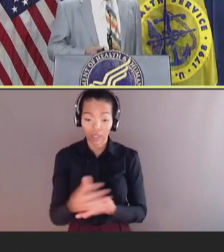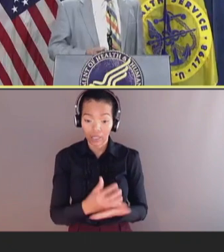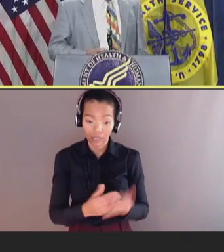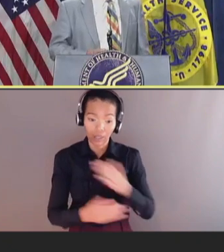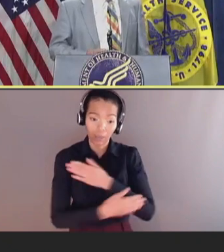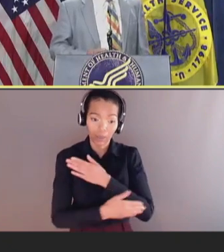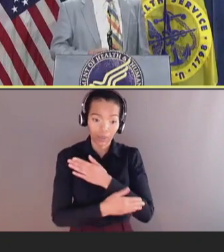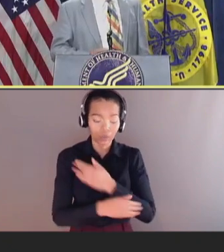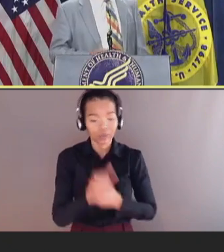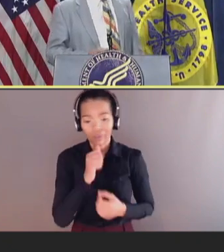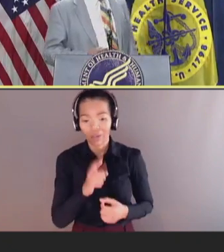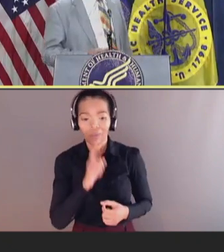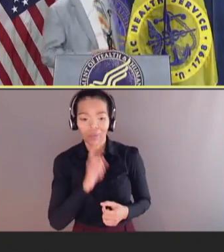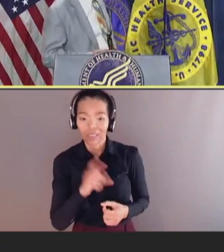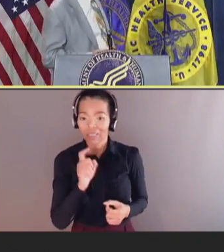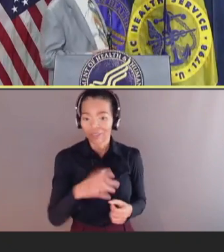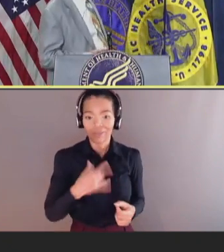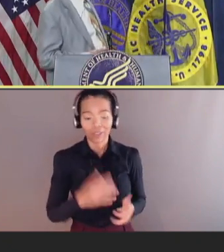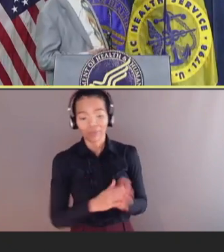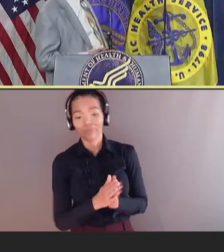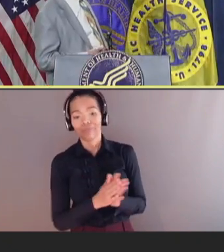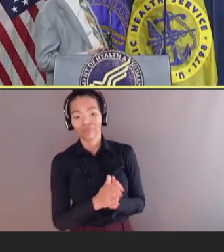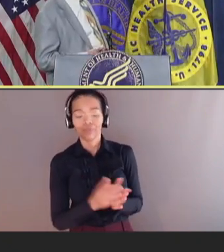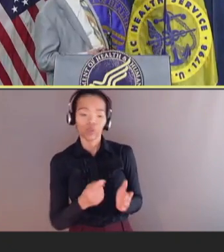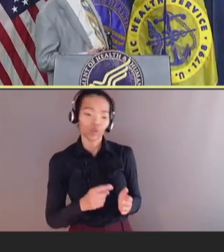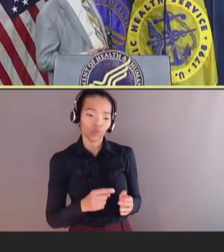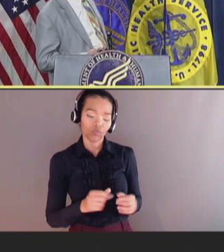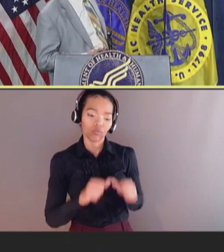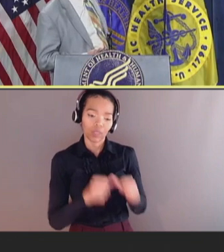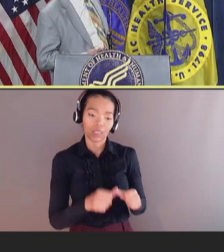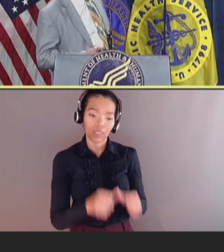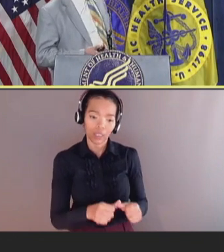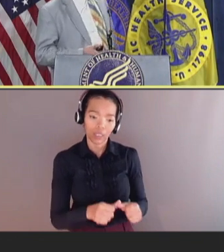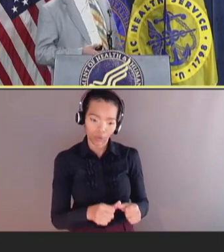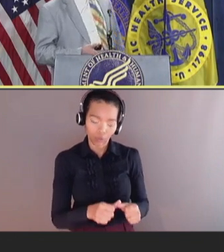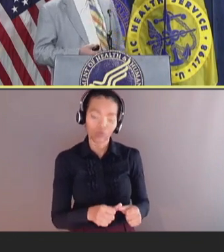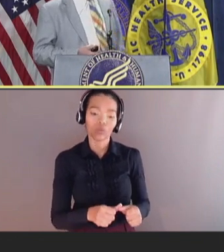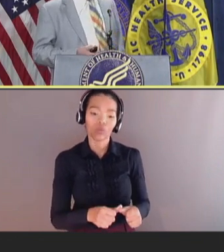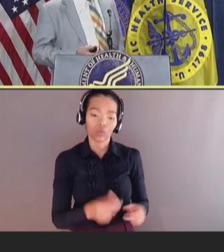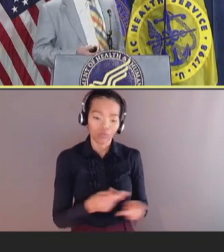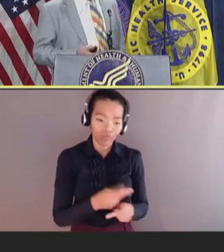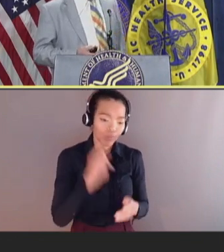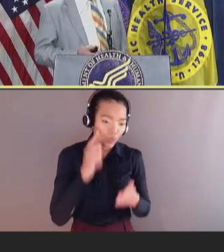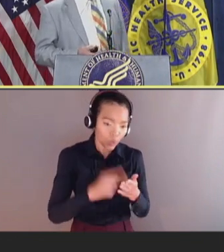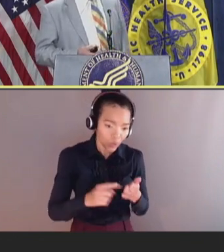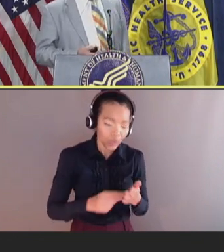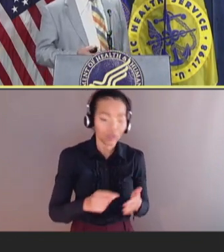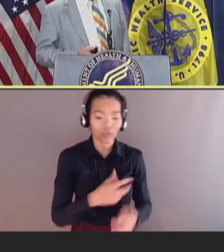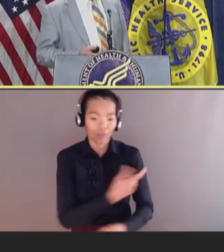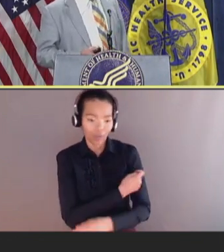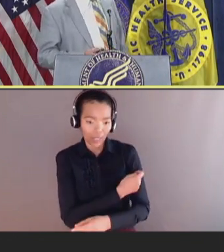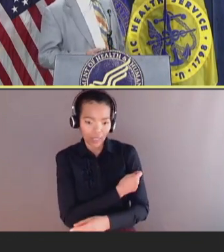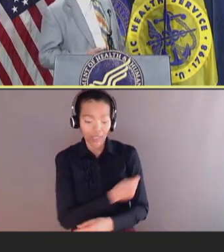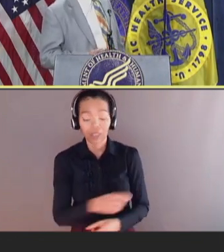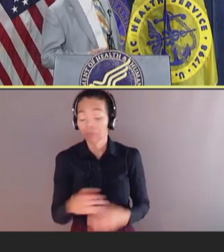really, to work on the vaccines. Despite this, TB remains a major global threat,